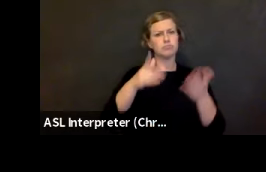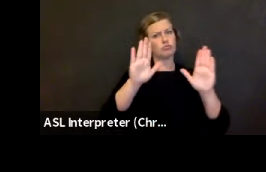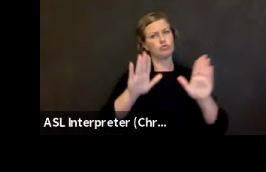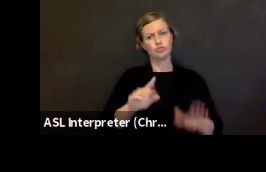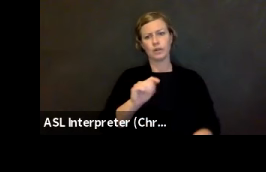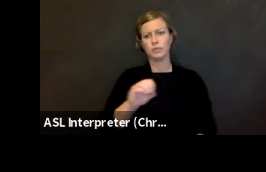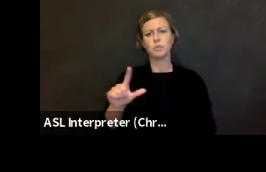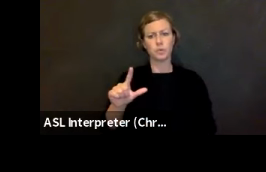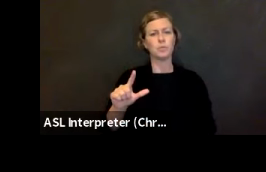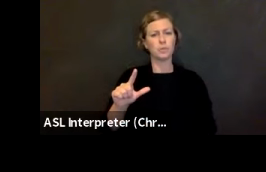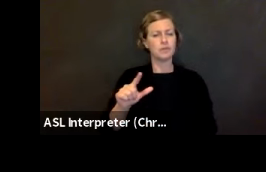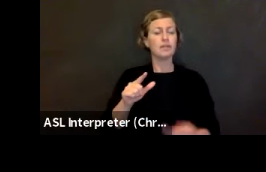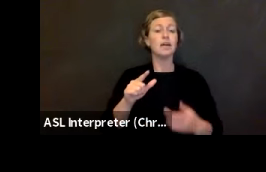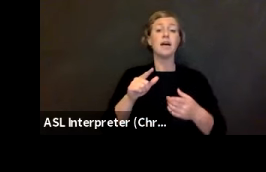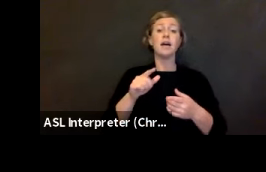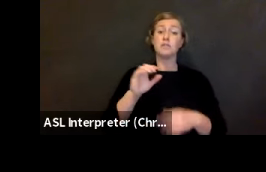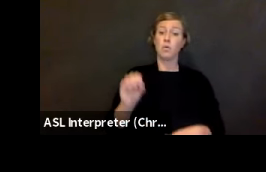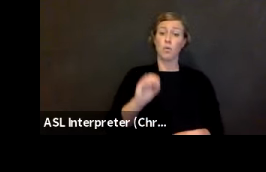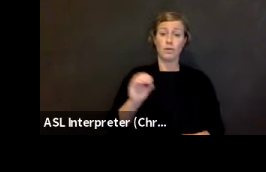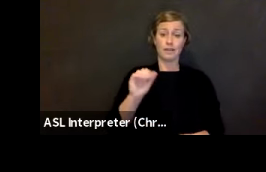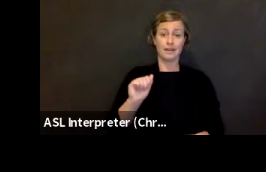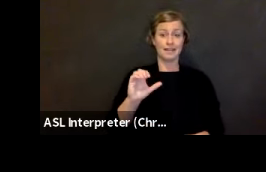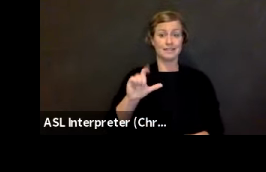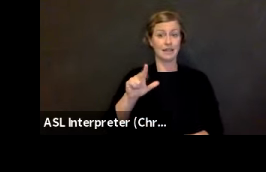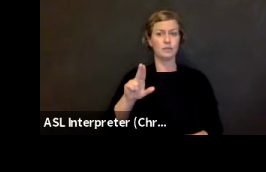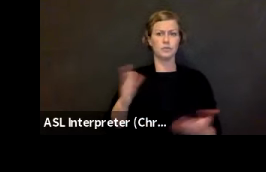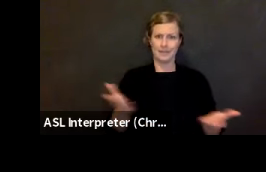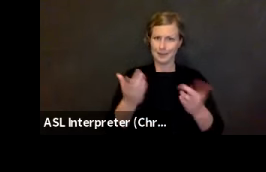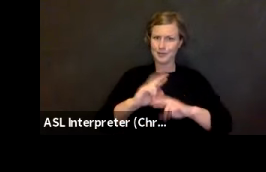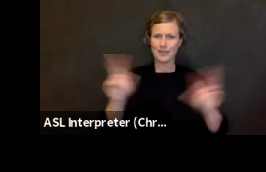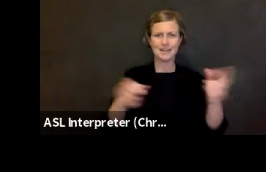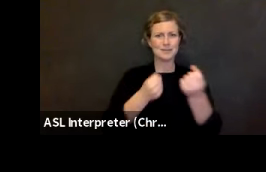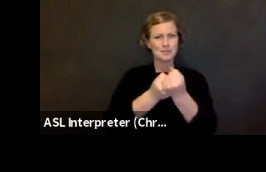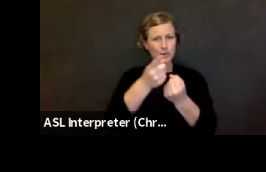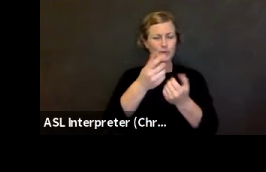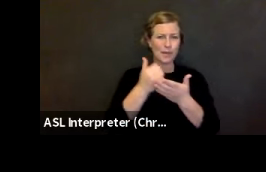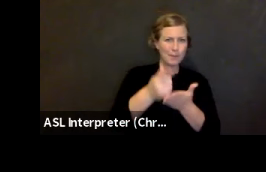Oregon legislative information system. I won't go into details